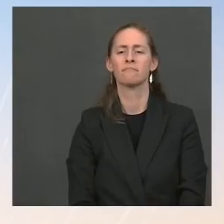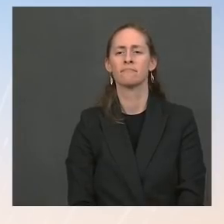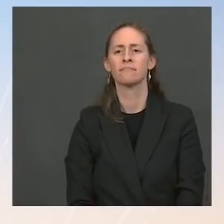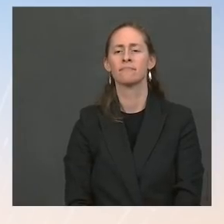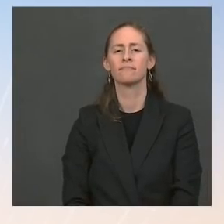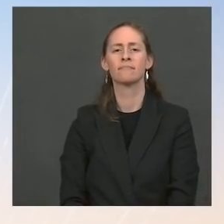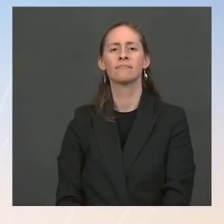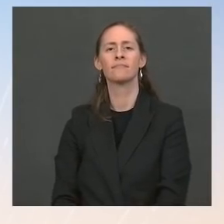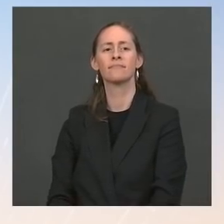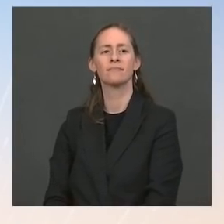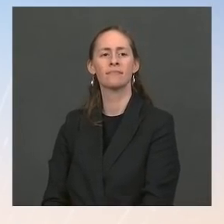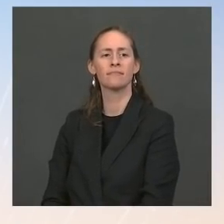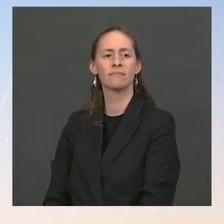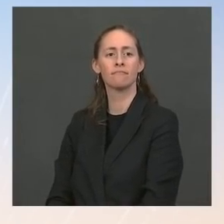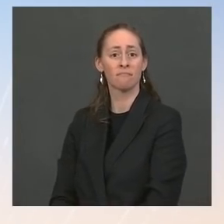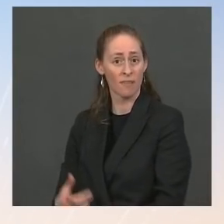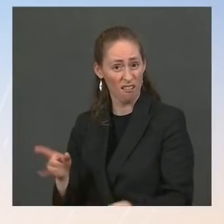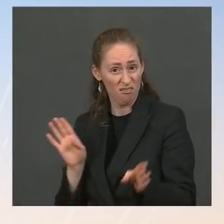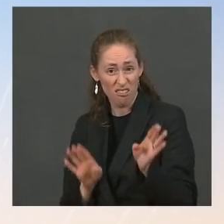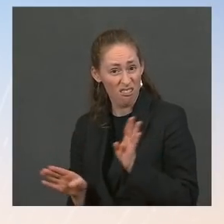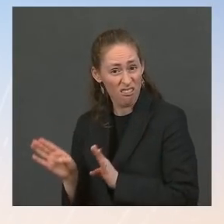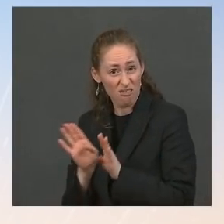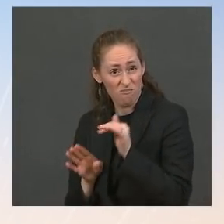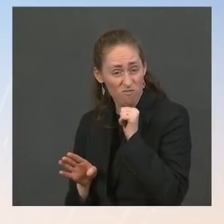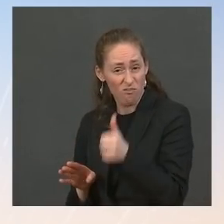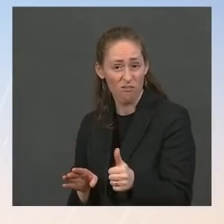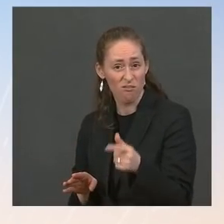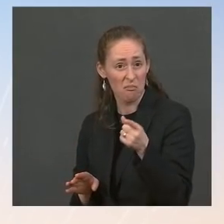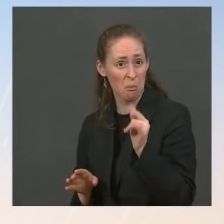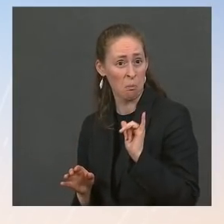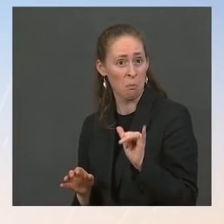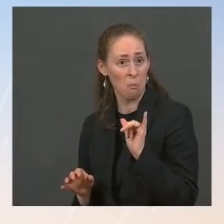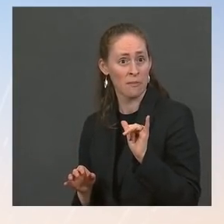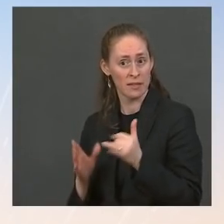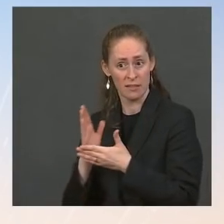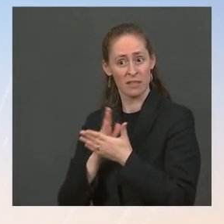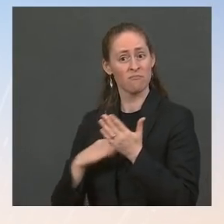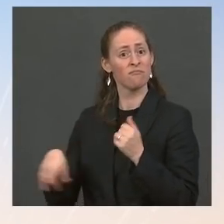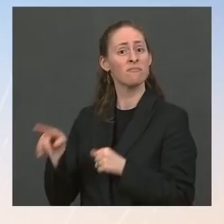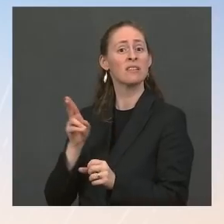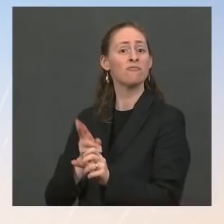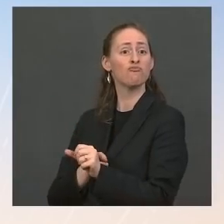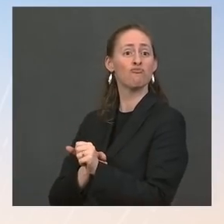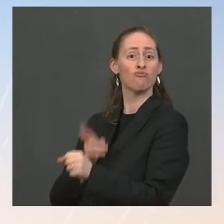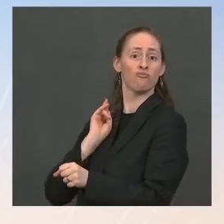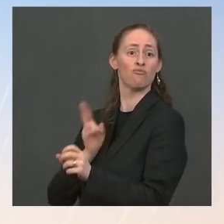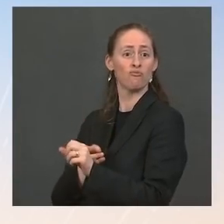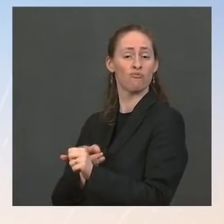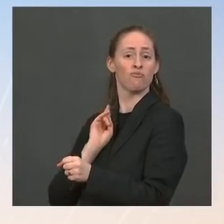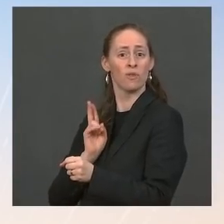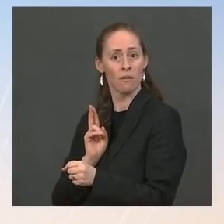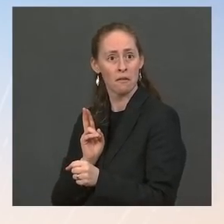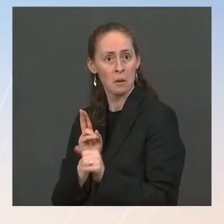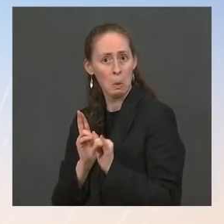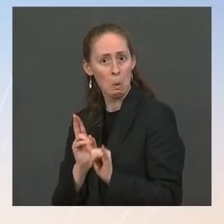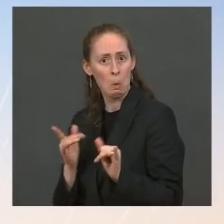there's no concern about a number of personnel in any of these agencies having to leave the workforce because they're not vaccinated?